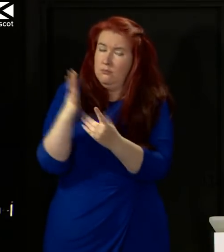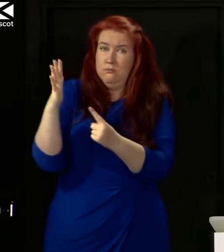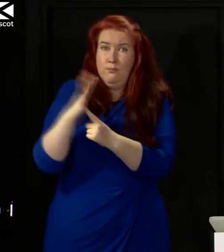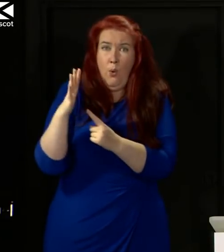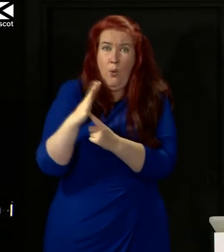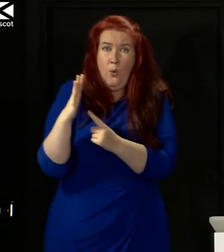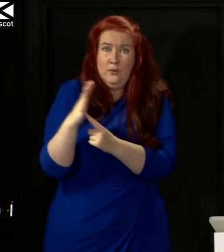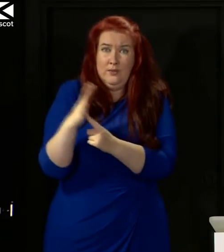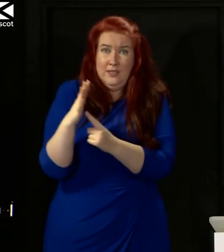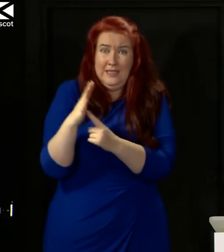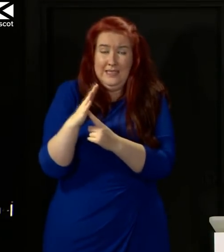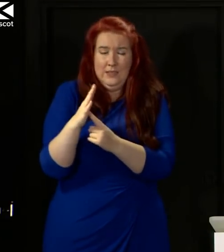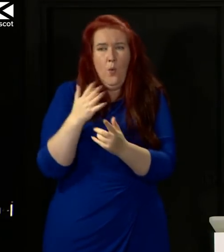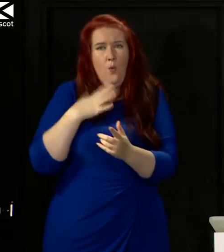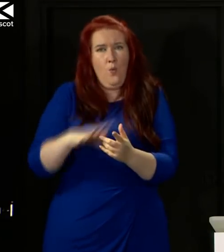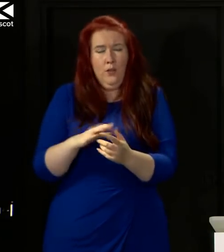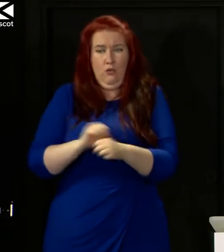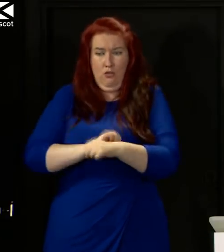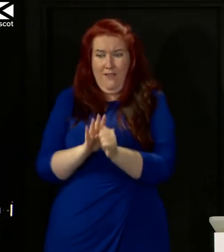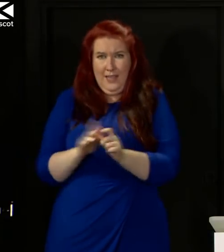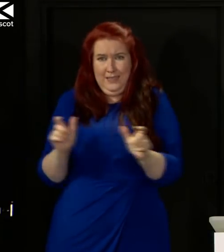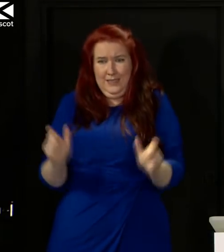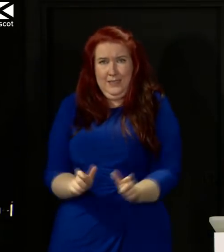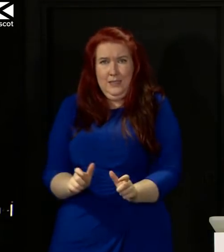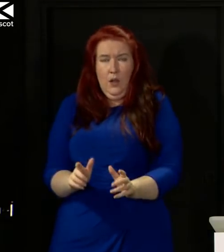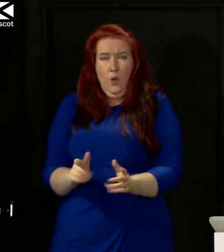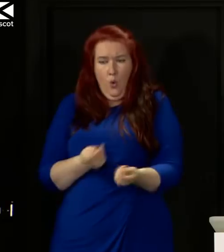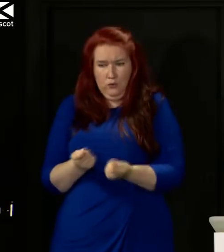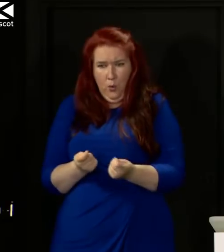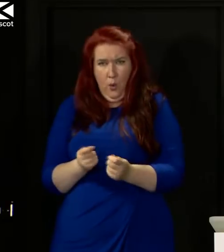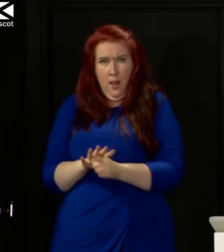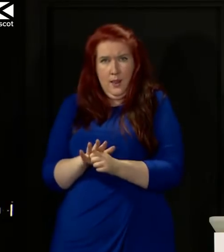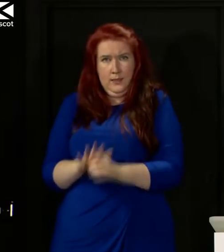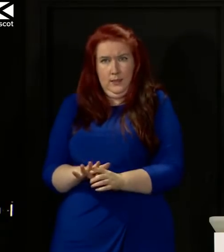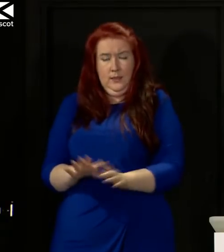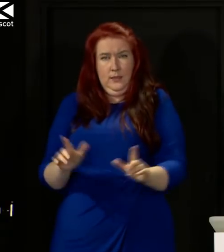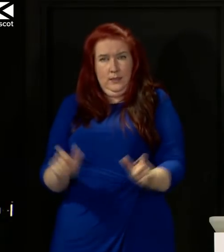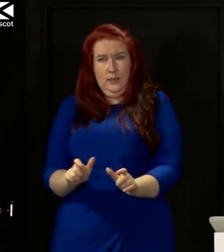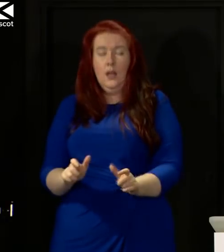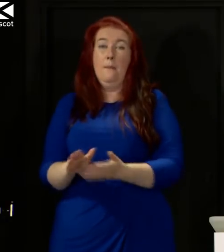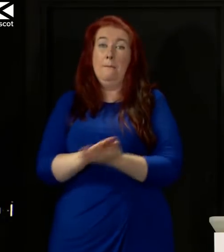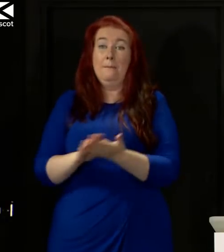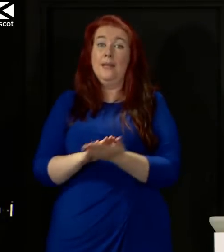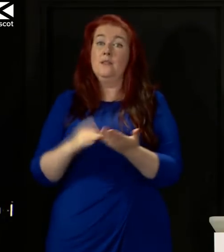to keeping the virus under control, and allowing us to reopen the economy and to emerge from